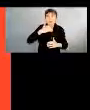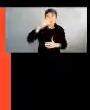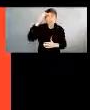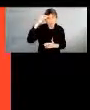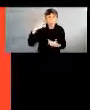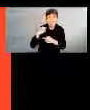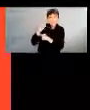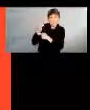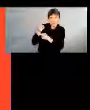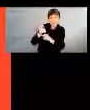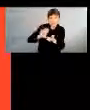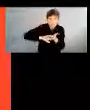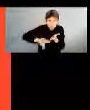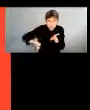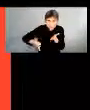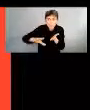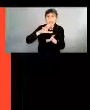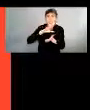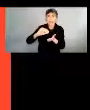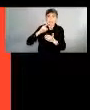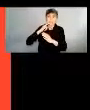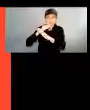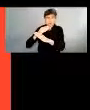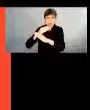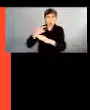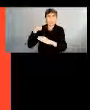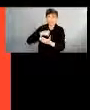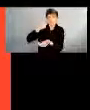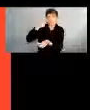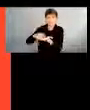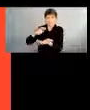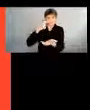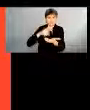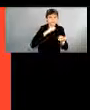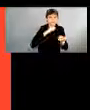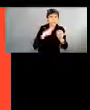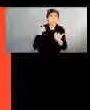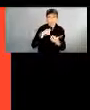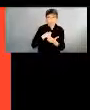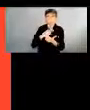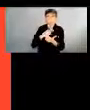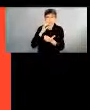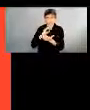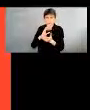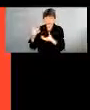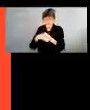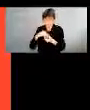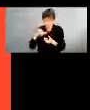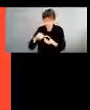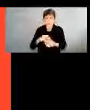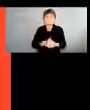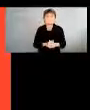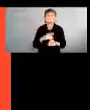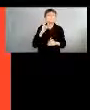people are taken into account. Equity thus creates an equalized sense of belonging and